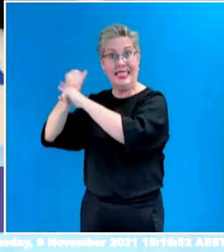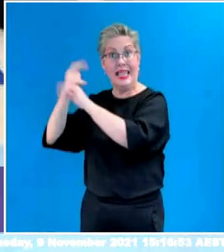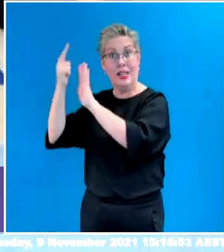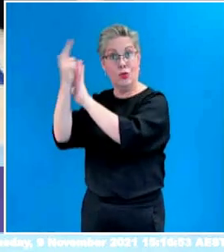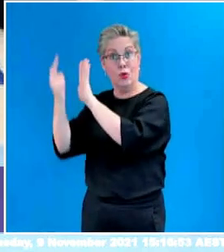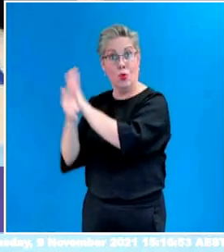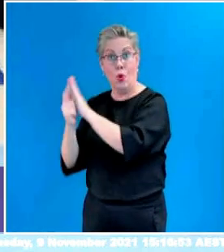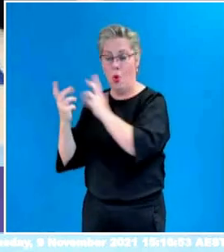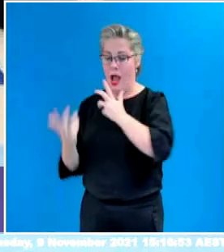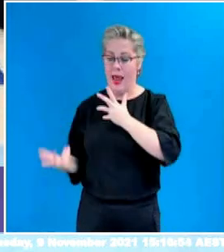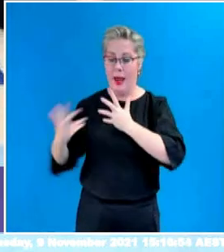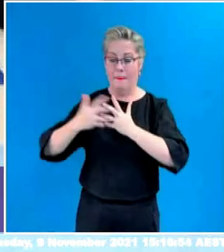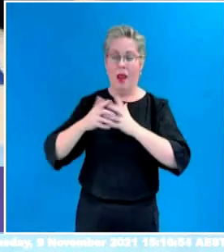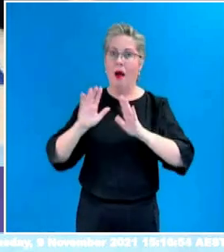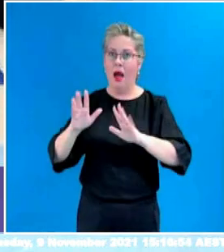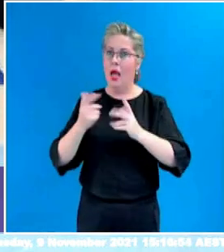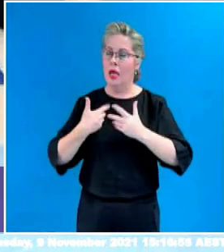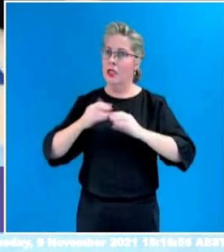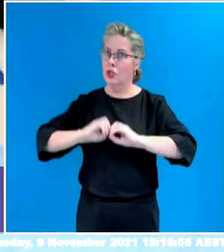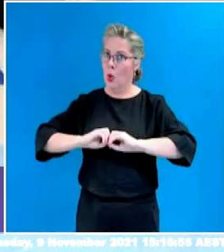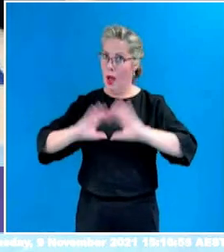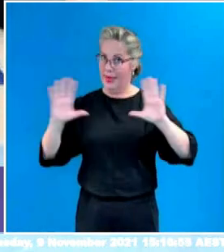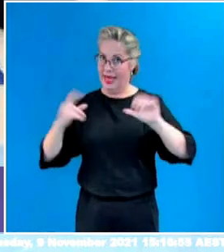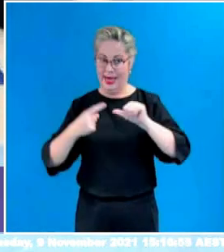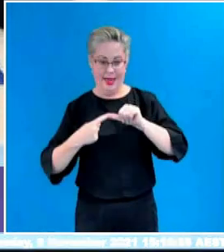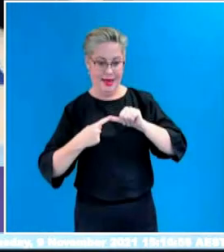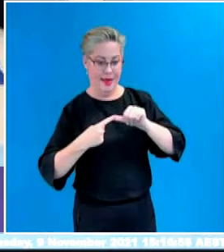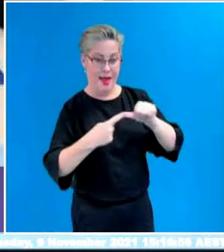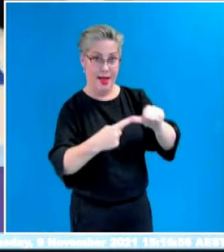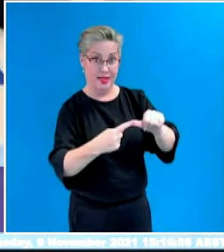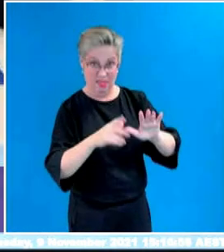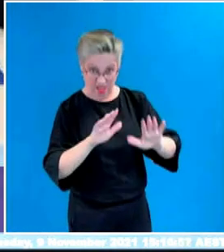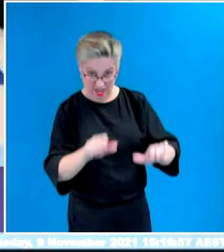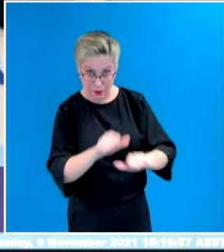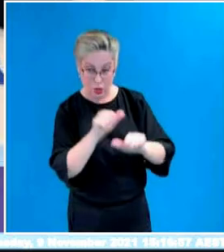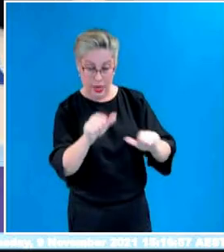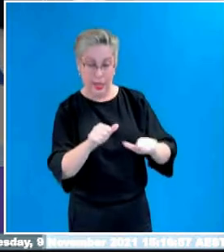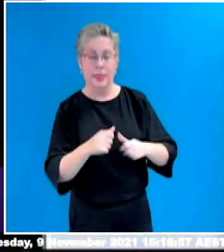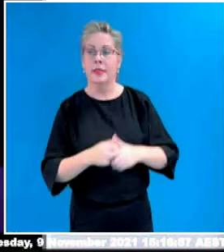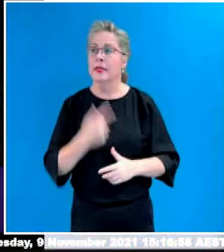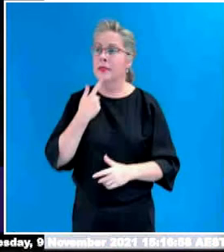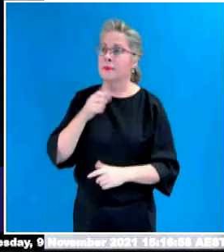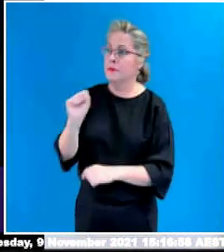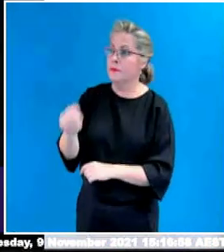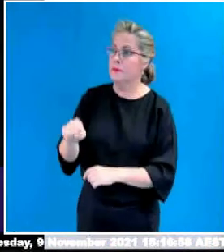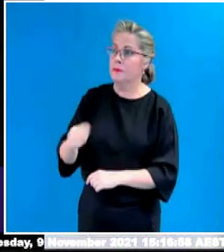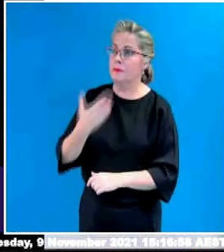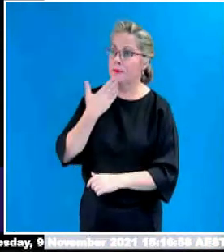Thank you. I am conscious of the time. There is a fair amount that I want to cover.